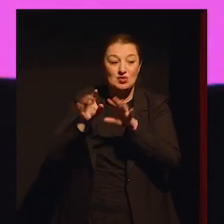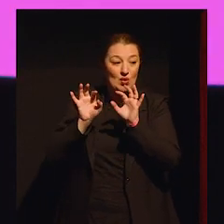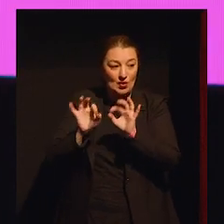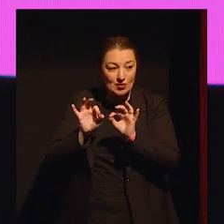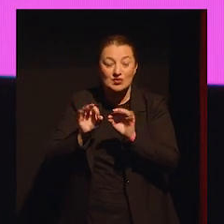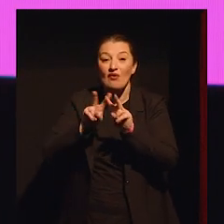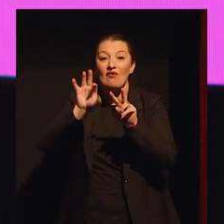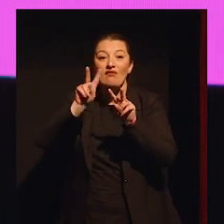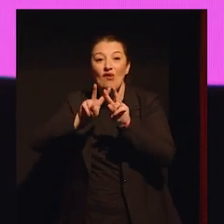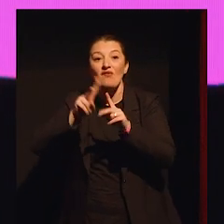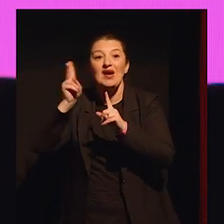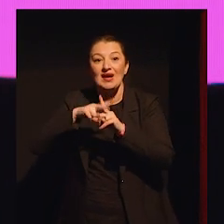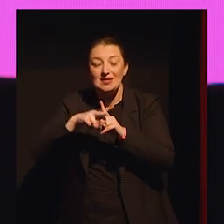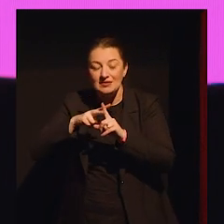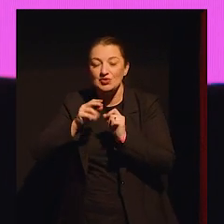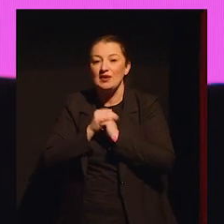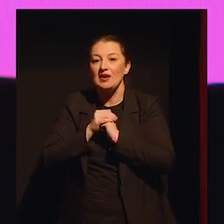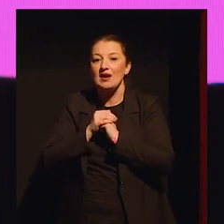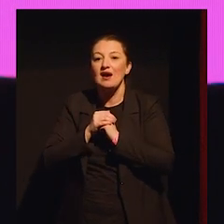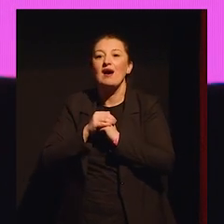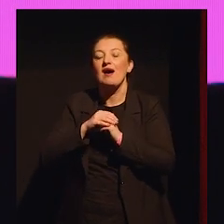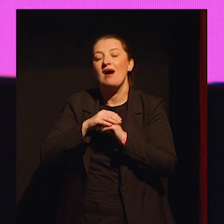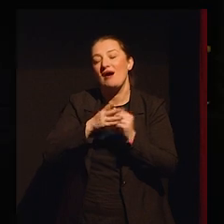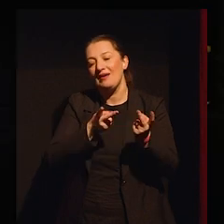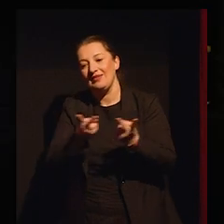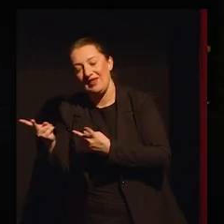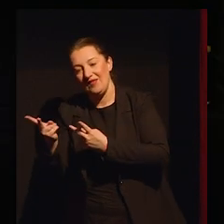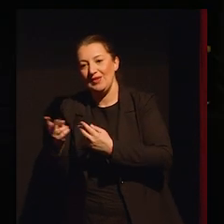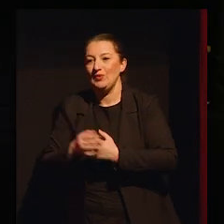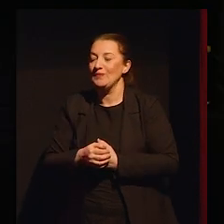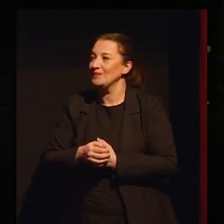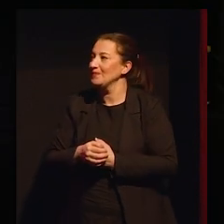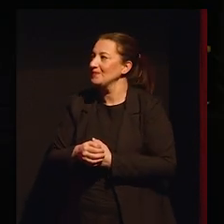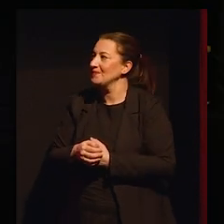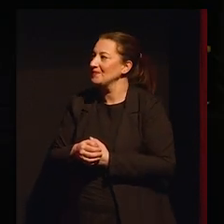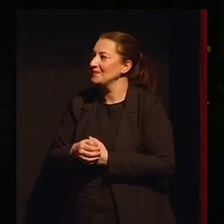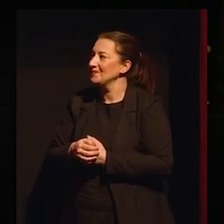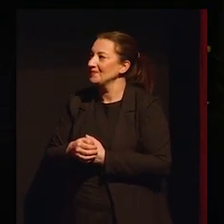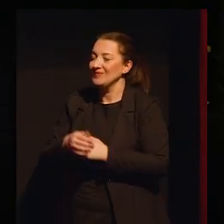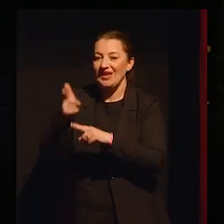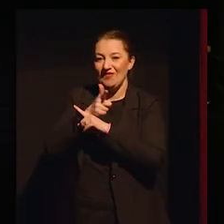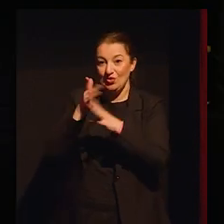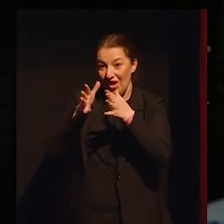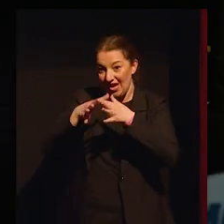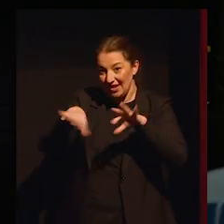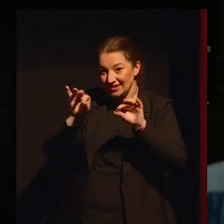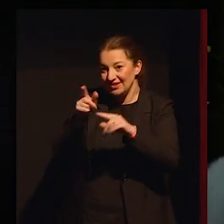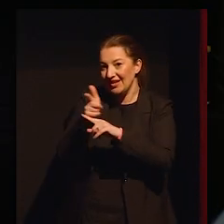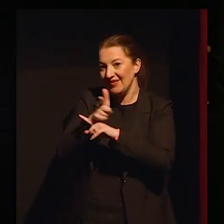I invite the participants of “let’s wow” on stage. So, if the video is ready, we can watch it.